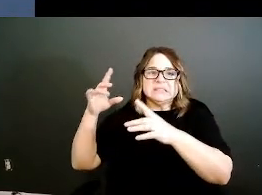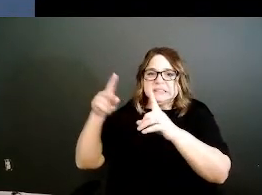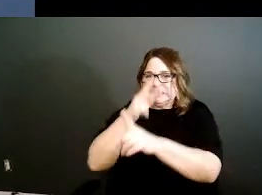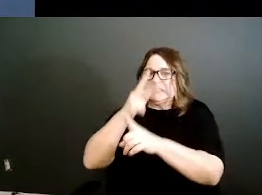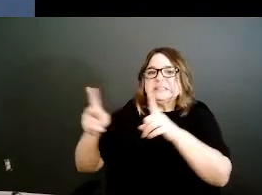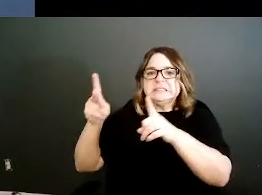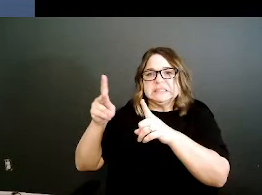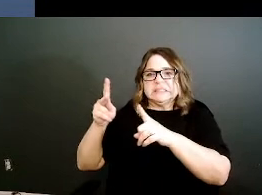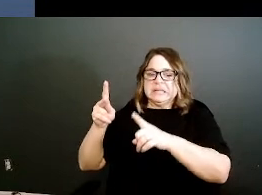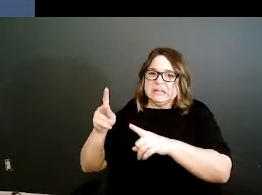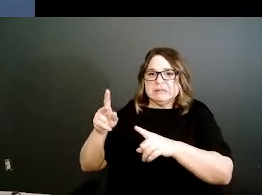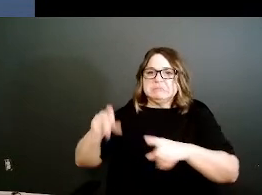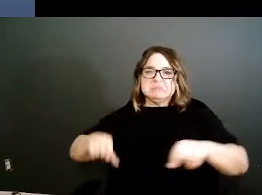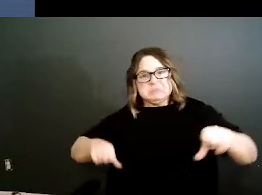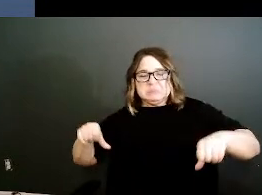CARINA